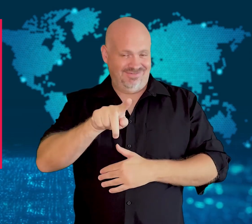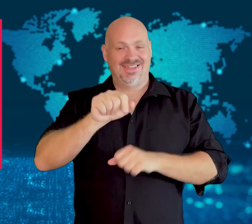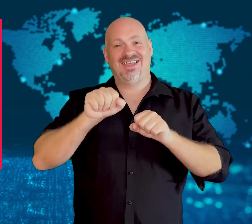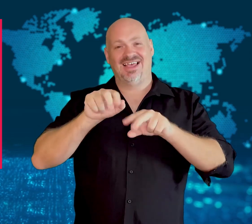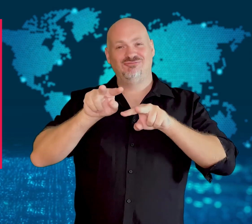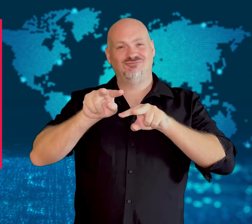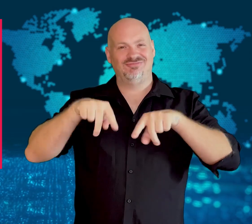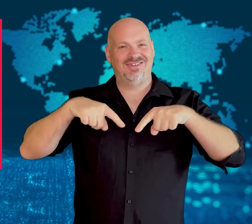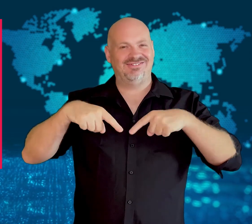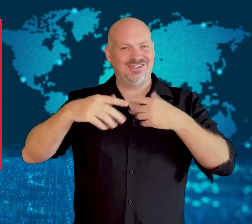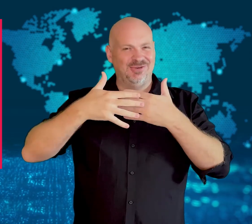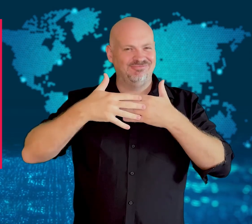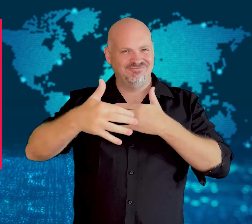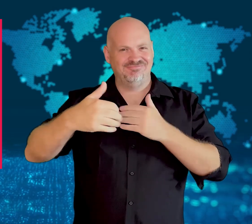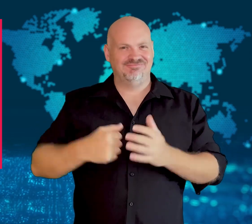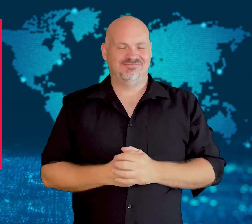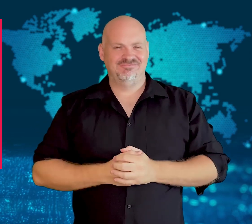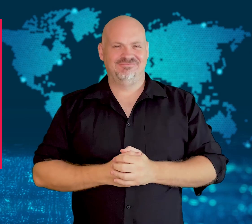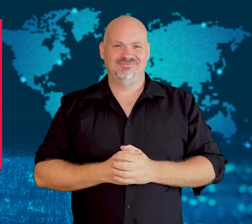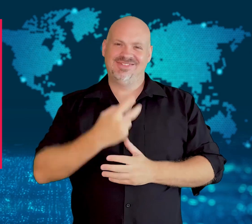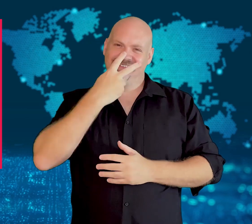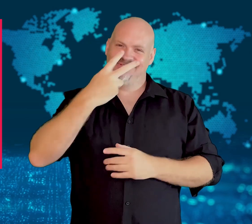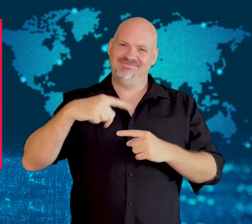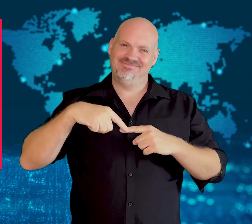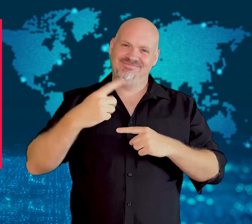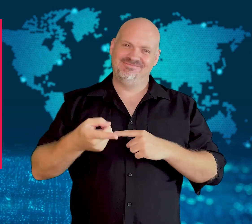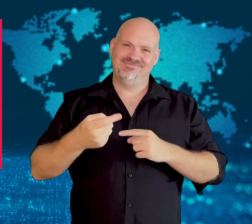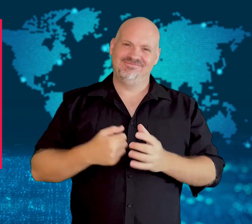to get new video updates! See you next time!